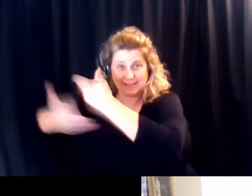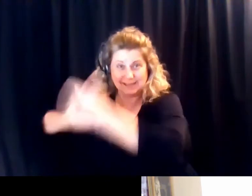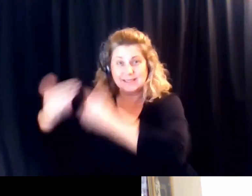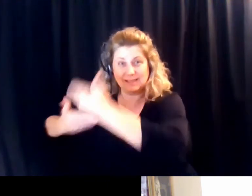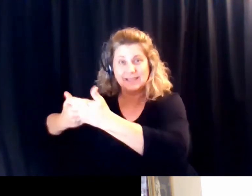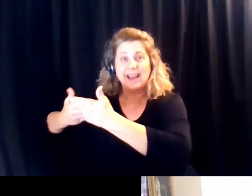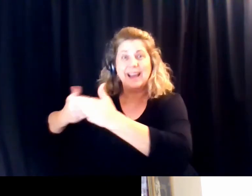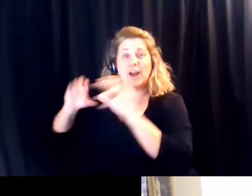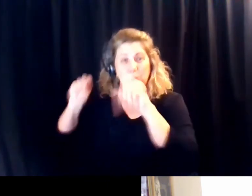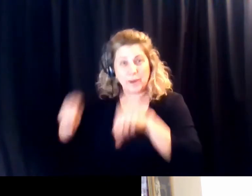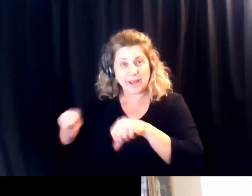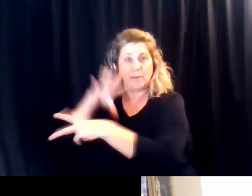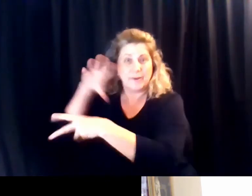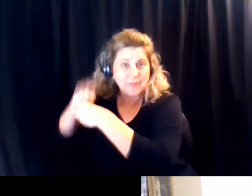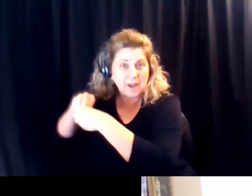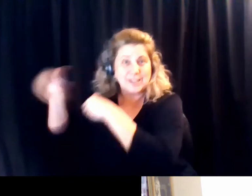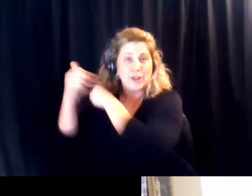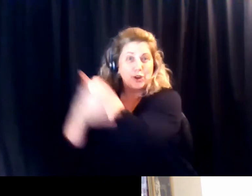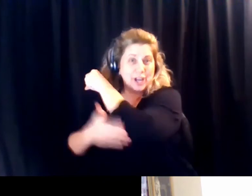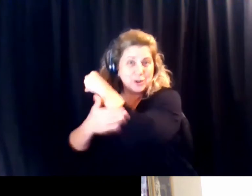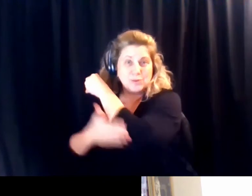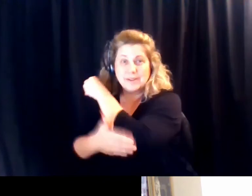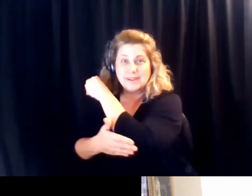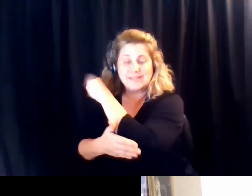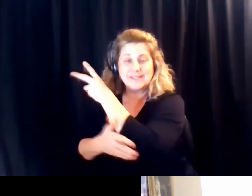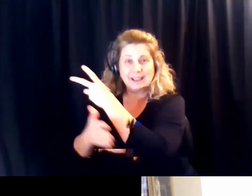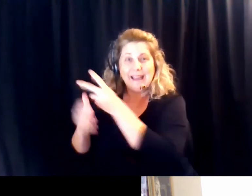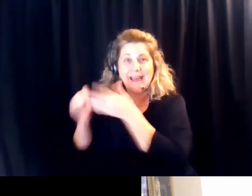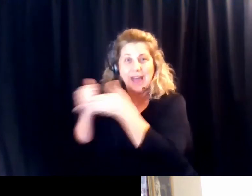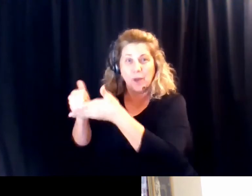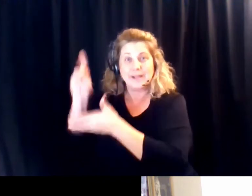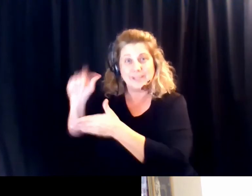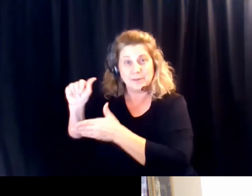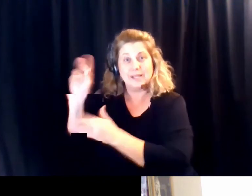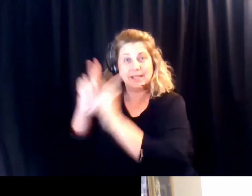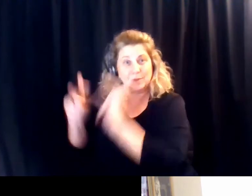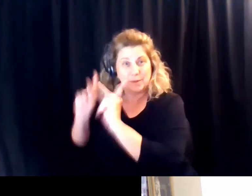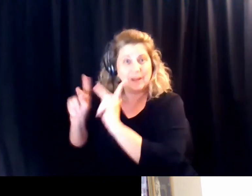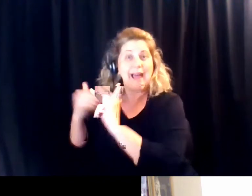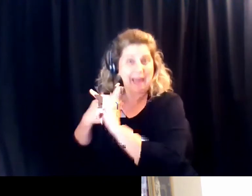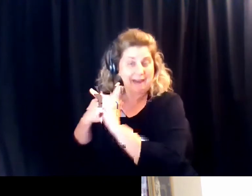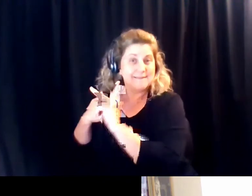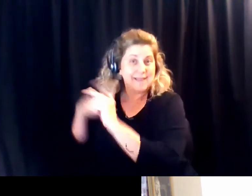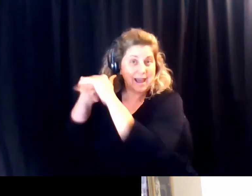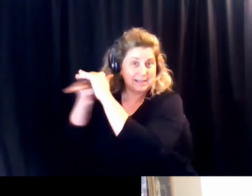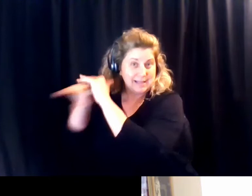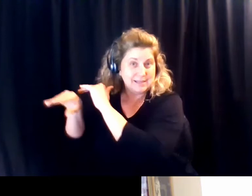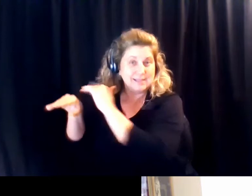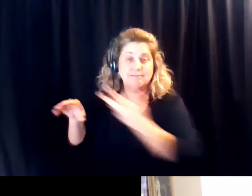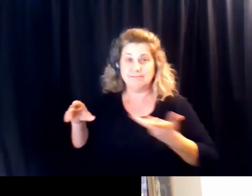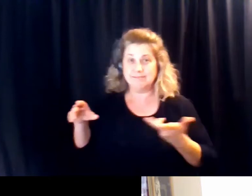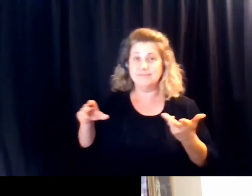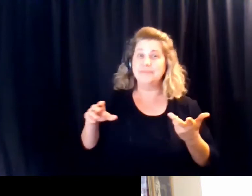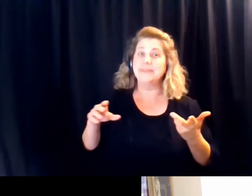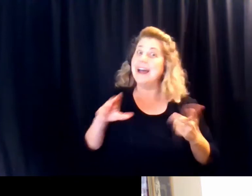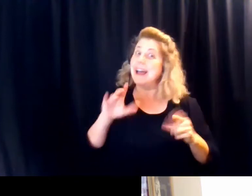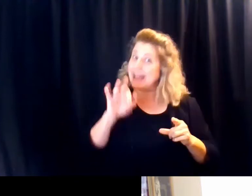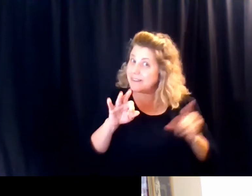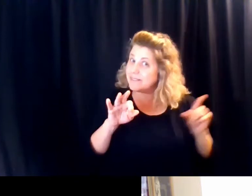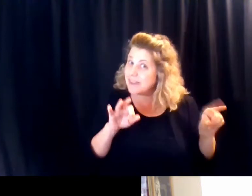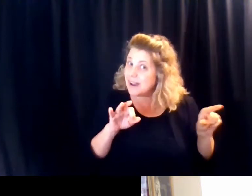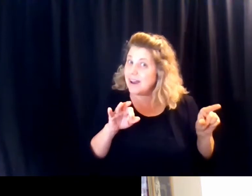Judith Heumann: When Vice President Obama absurd Vice President Biden becomes president that we in fact will be able to move forward and